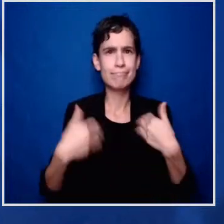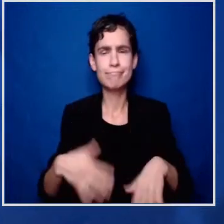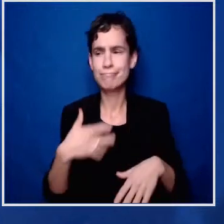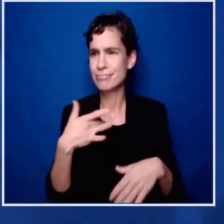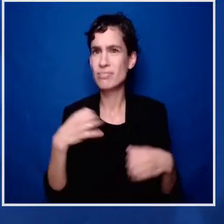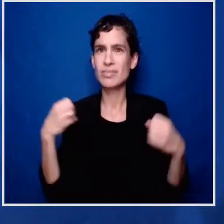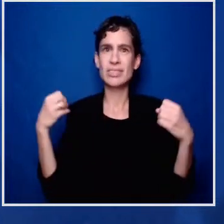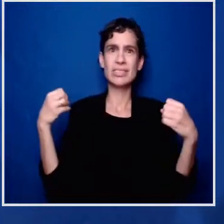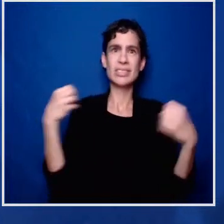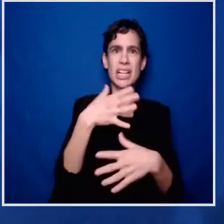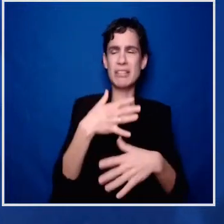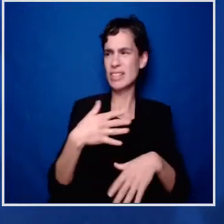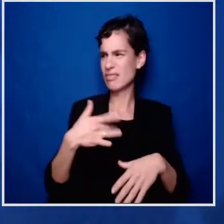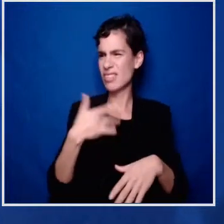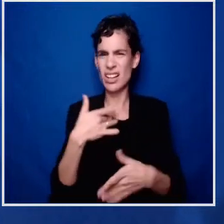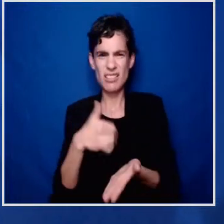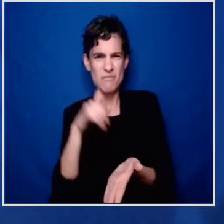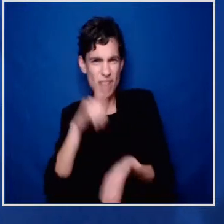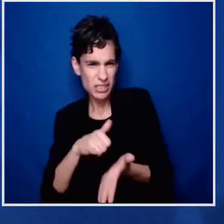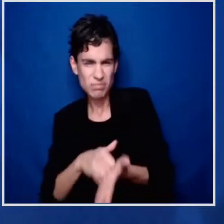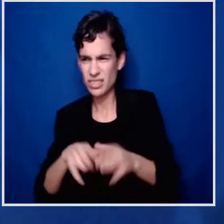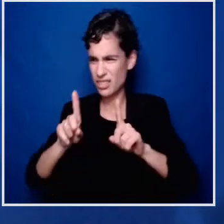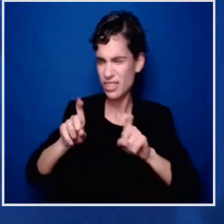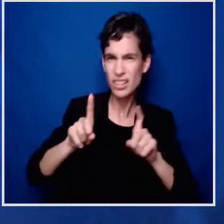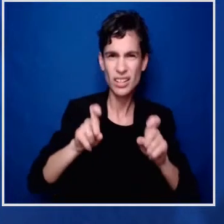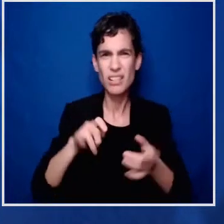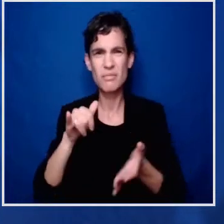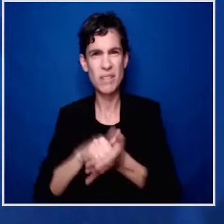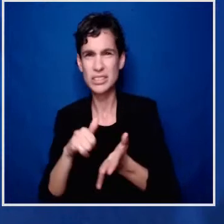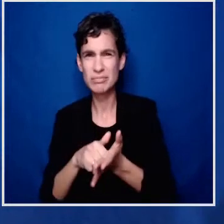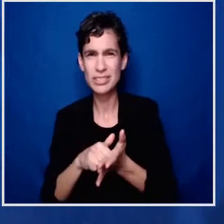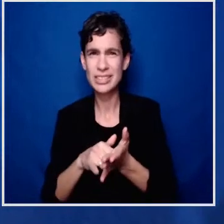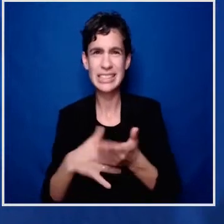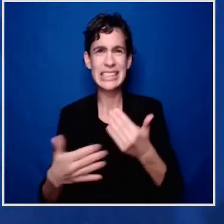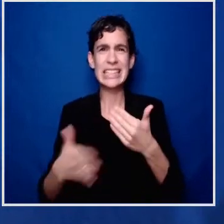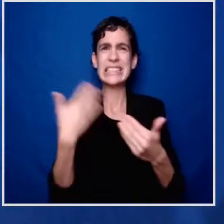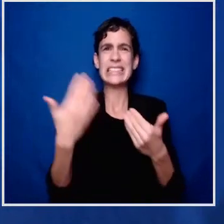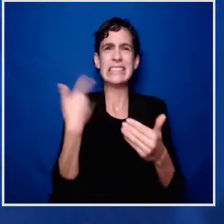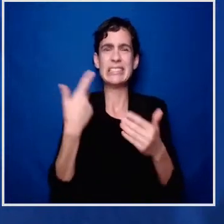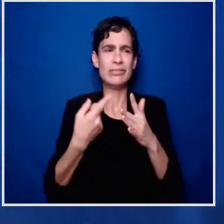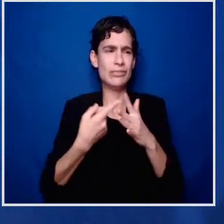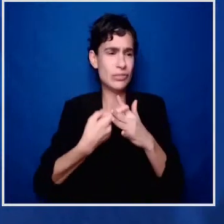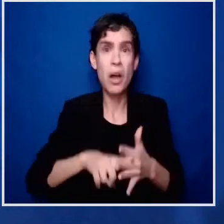BECOMING REALITY. THIS MAY SOUND DAUNTING, BUT IT IS ACHIEVABLE.